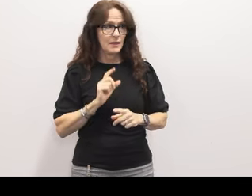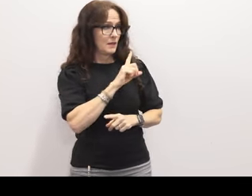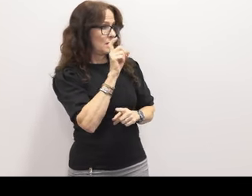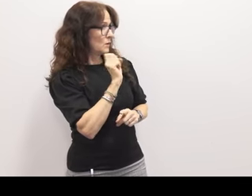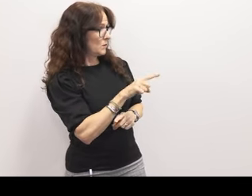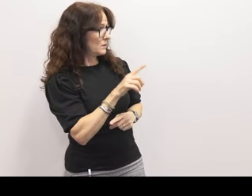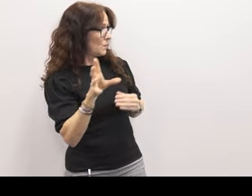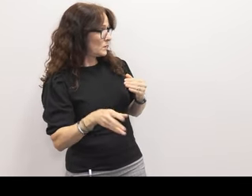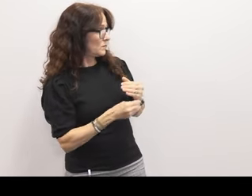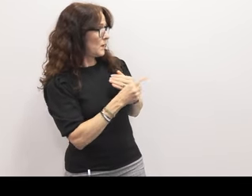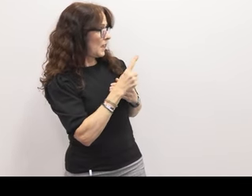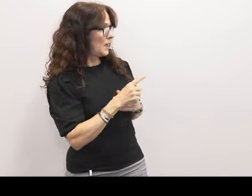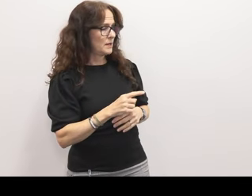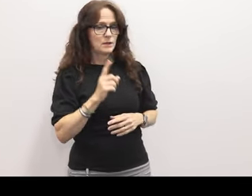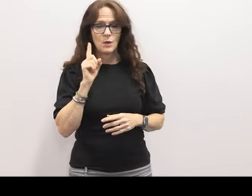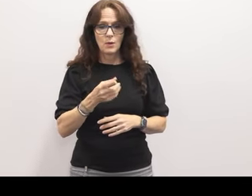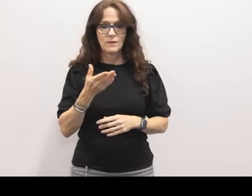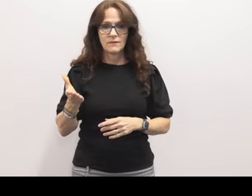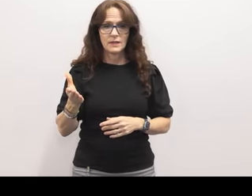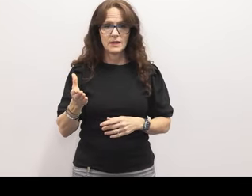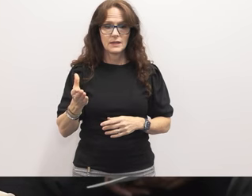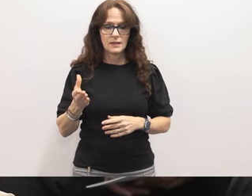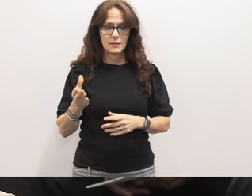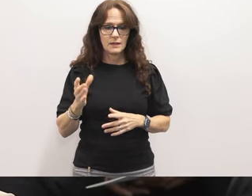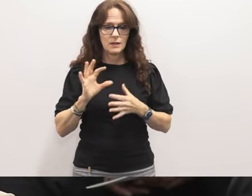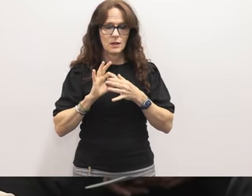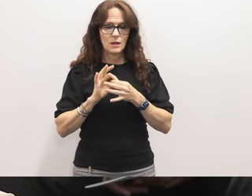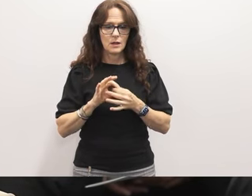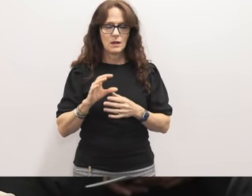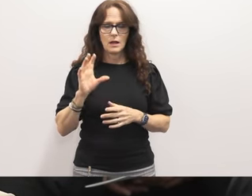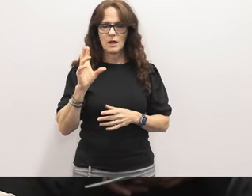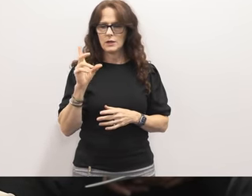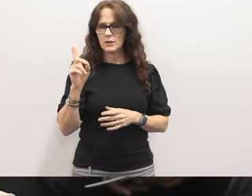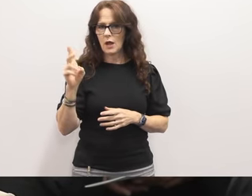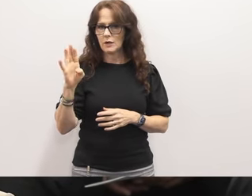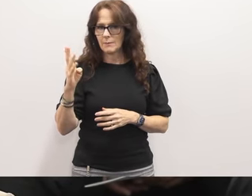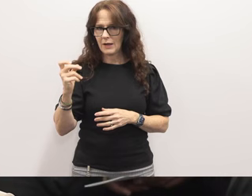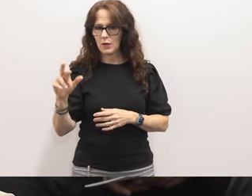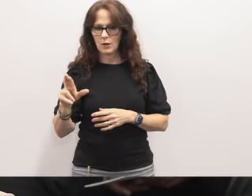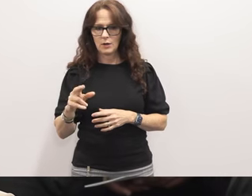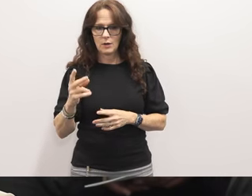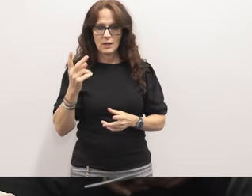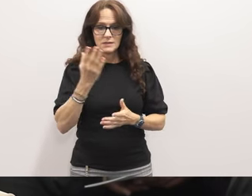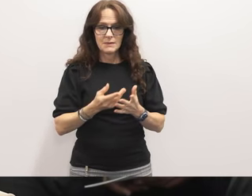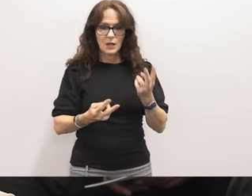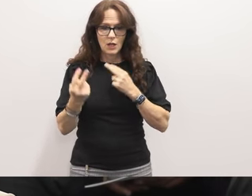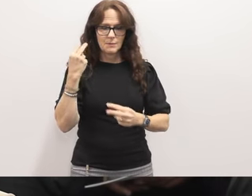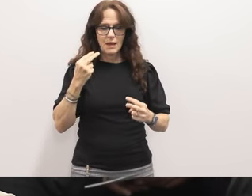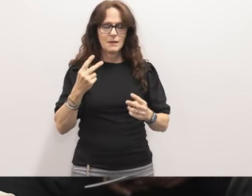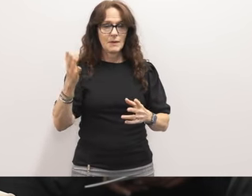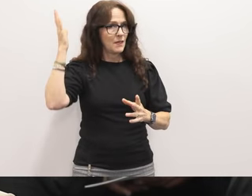[Jill Baker] Miss Madrigal, may I add something? [Veronica Madrigal] Sure. One of the things to, in terms of looking back in case this is not just top of mind for you all,